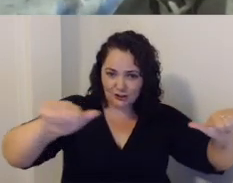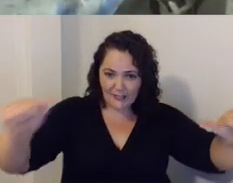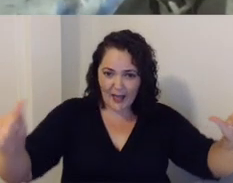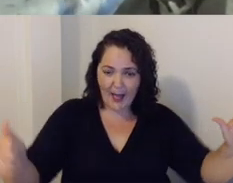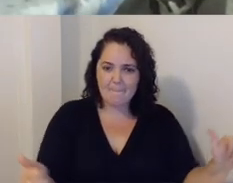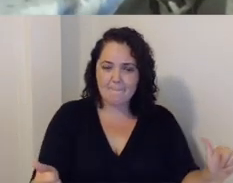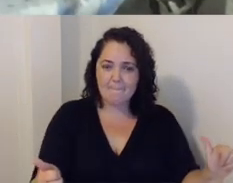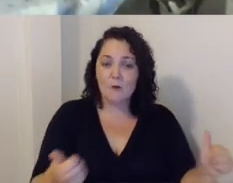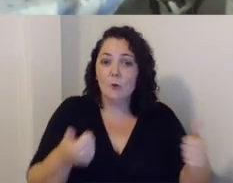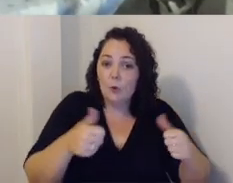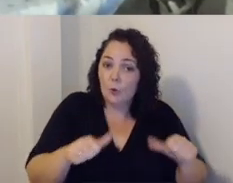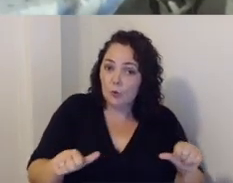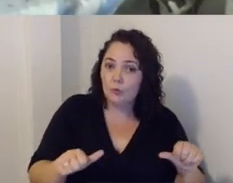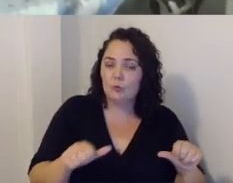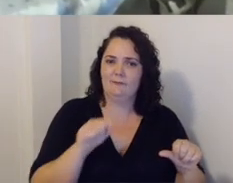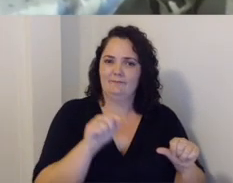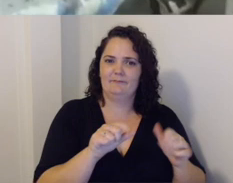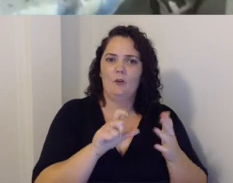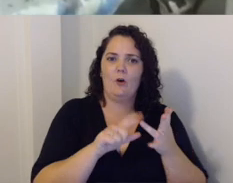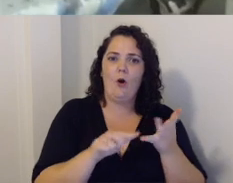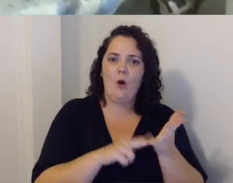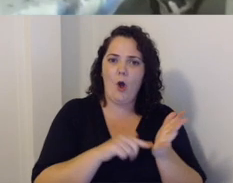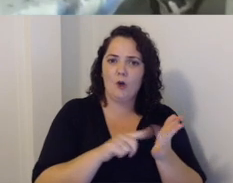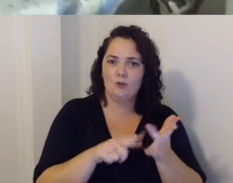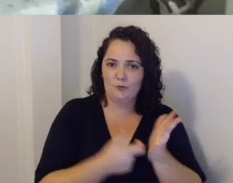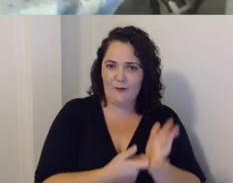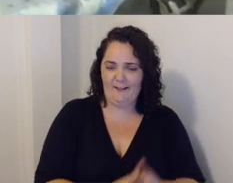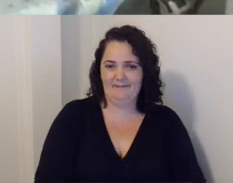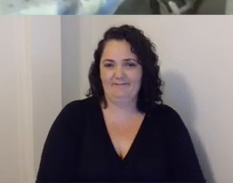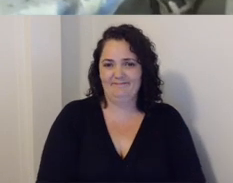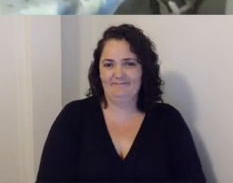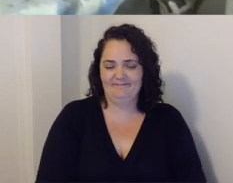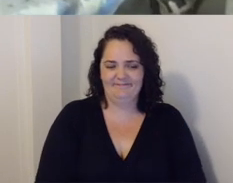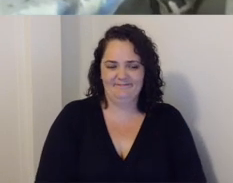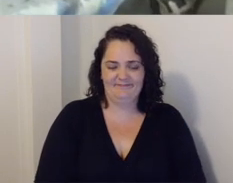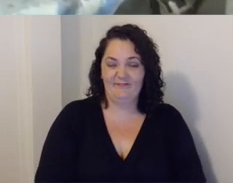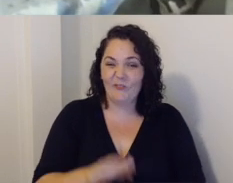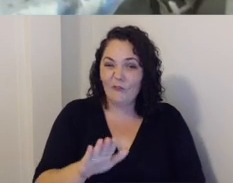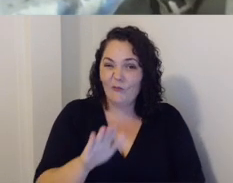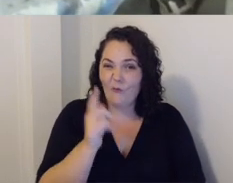use that dark contour so let's come back over to my desk now whoa try not to kick over the camera